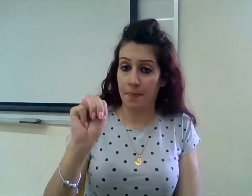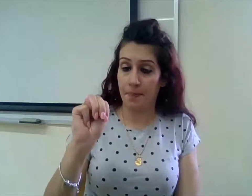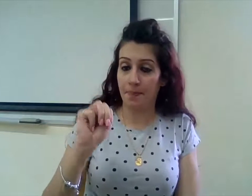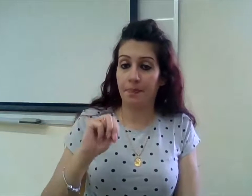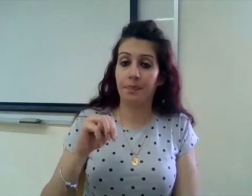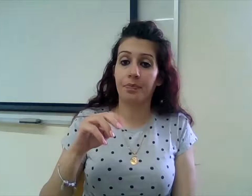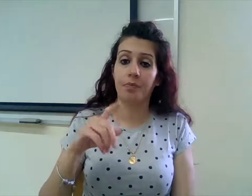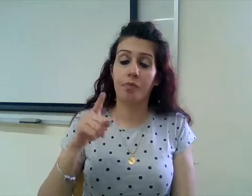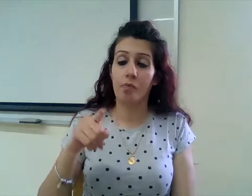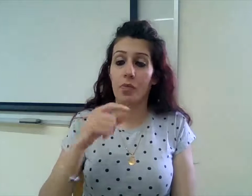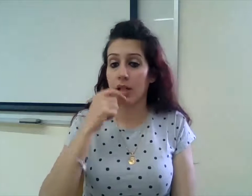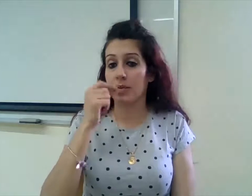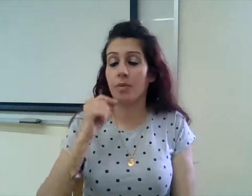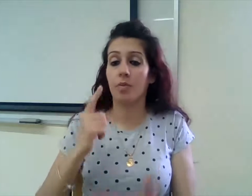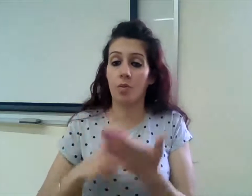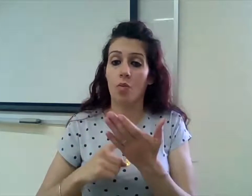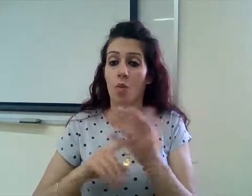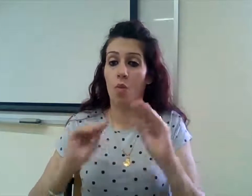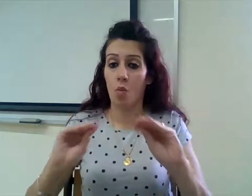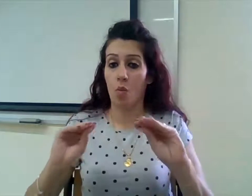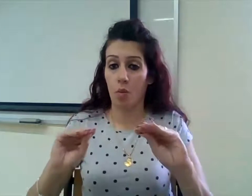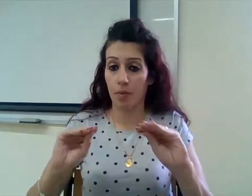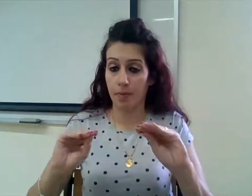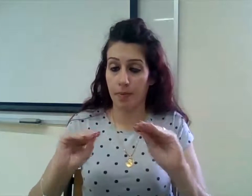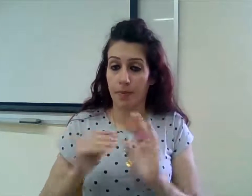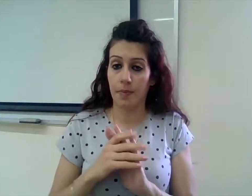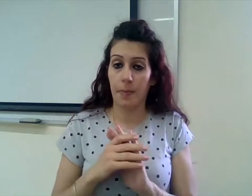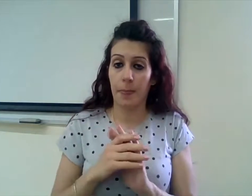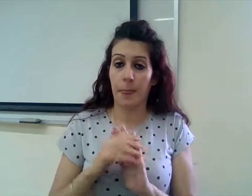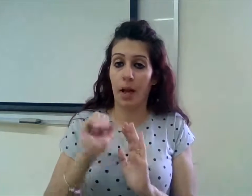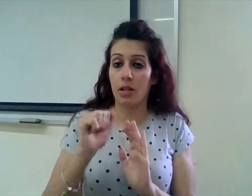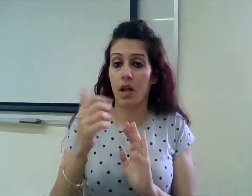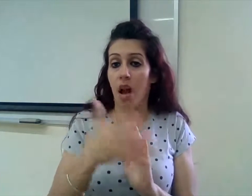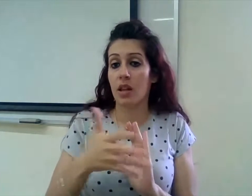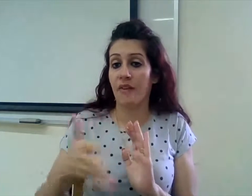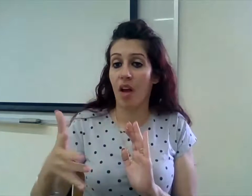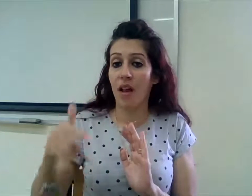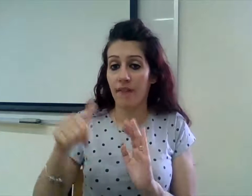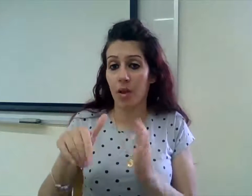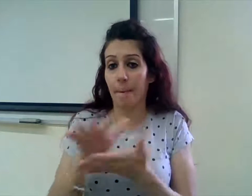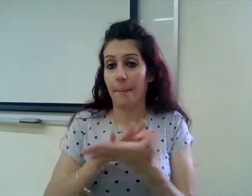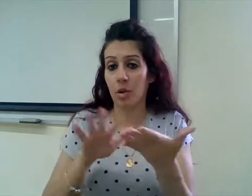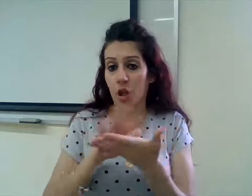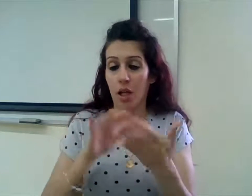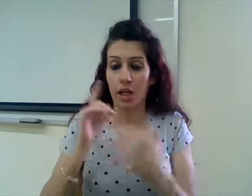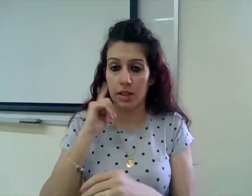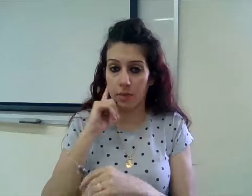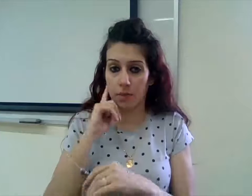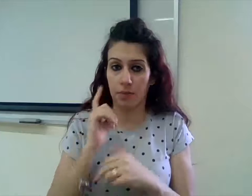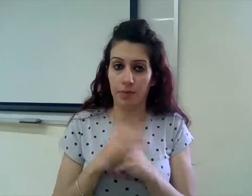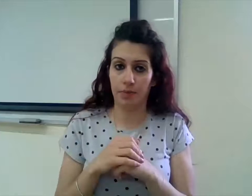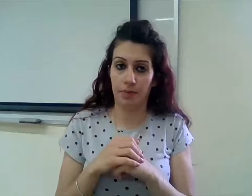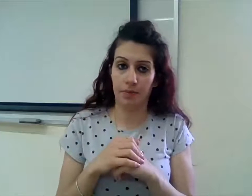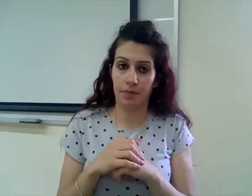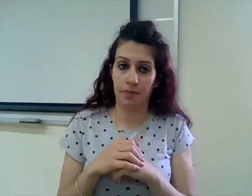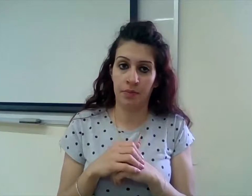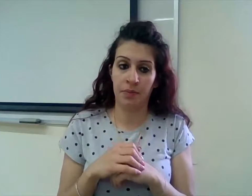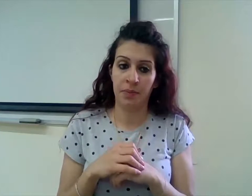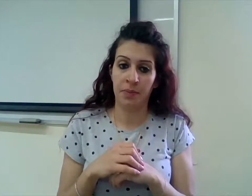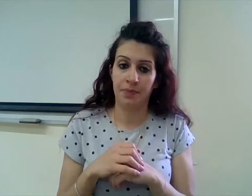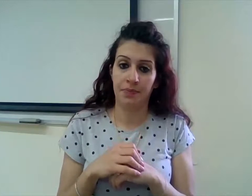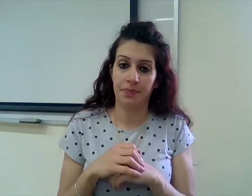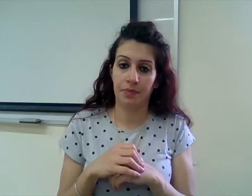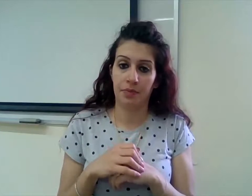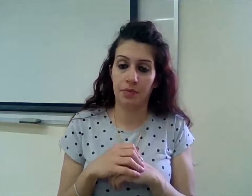really a pleasure to have here today with us in the webinar serious and today